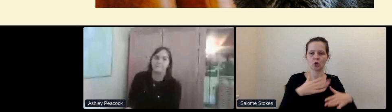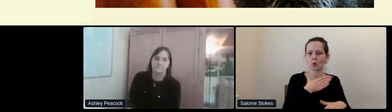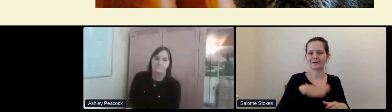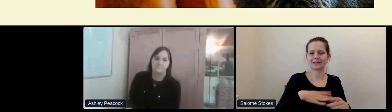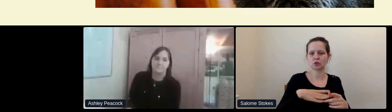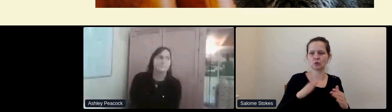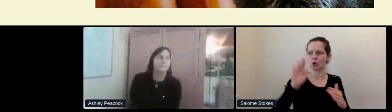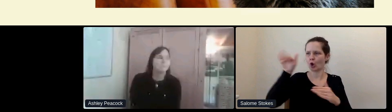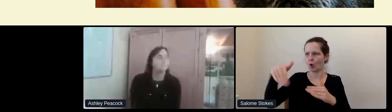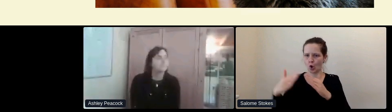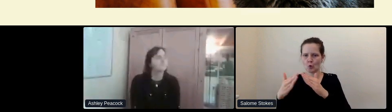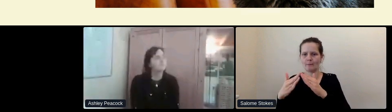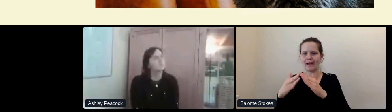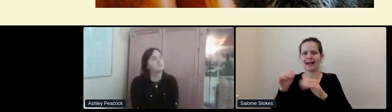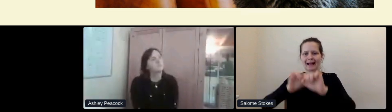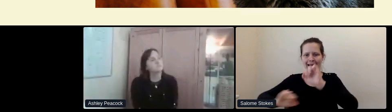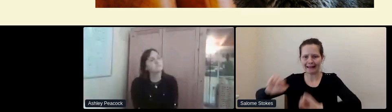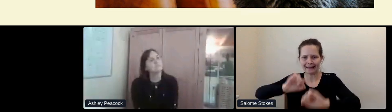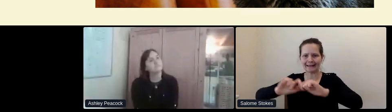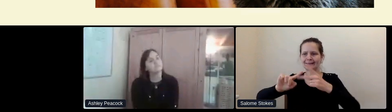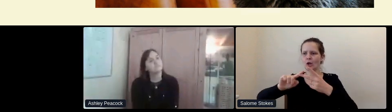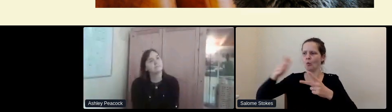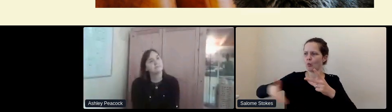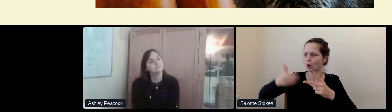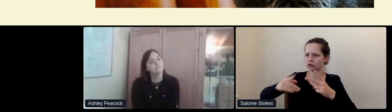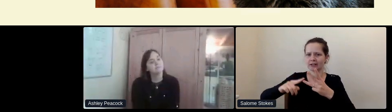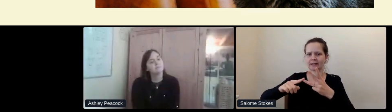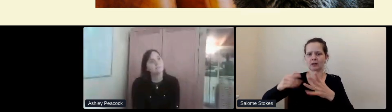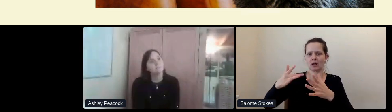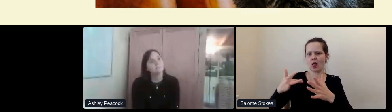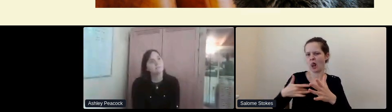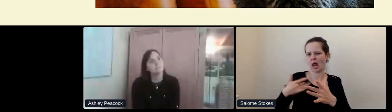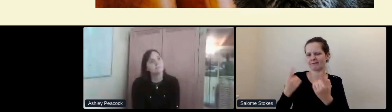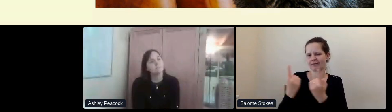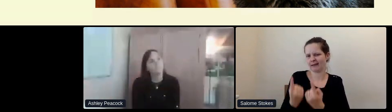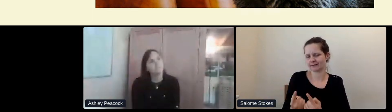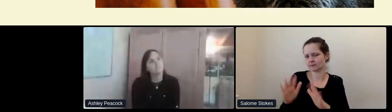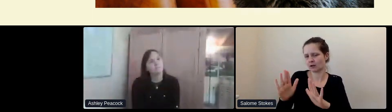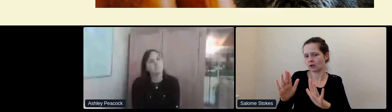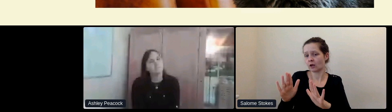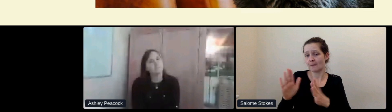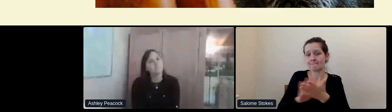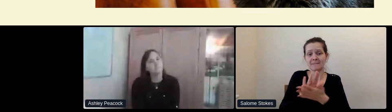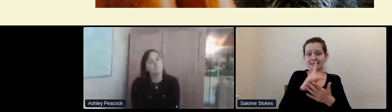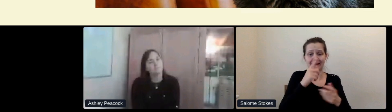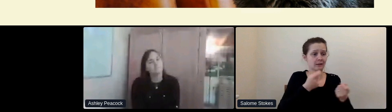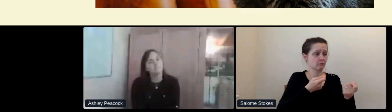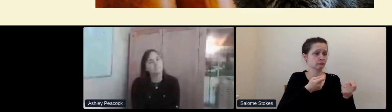with all the life admin, I could cope with more of that than I can now because now I'm spending